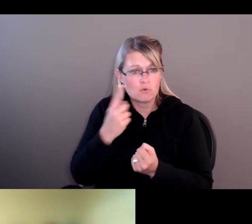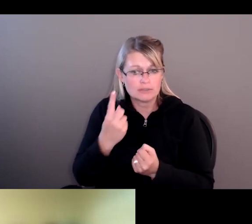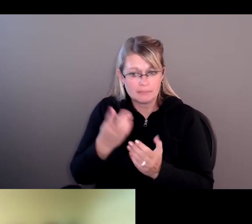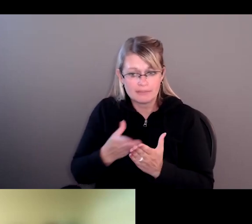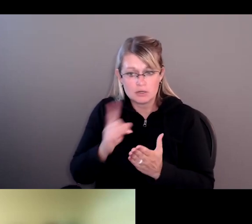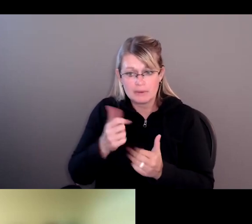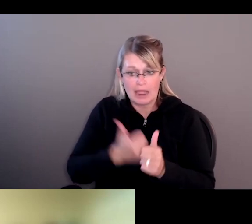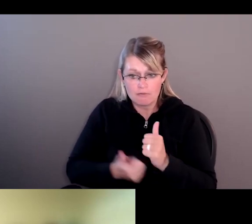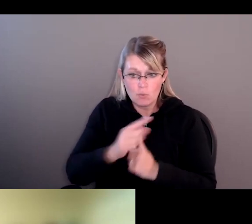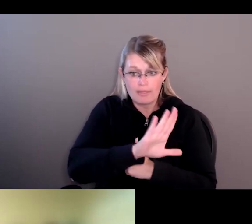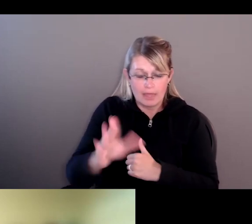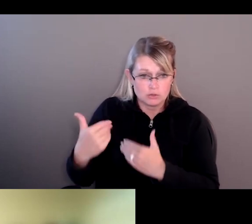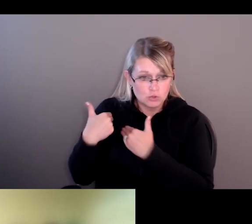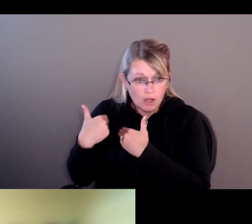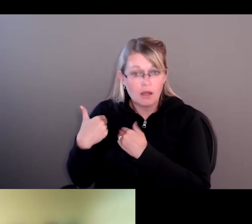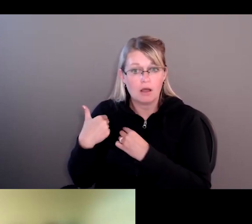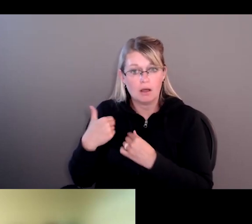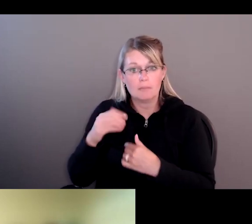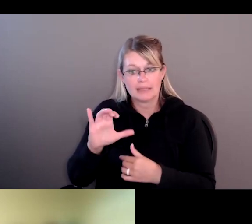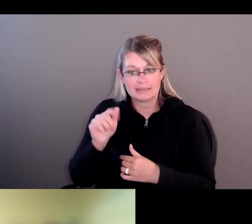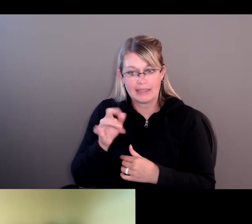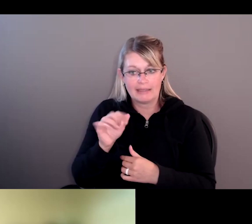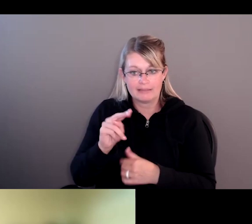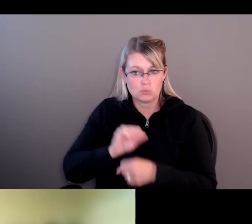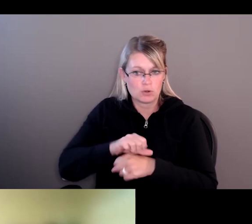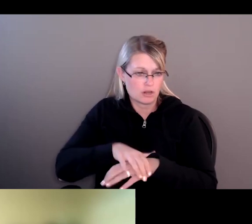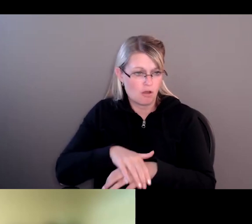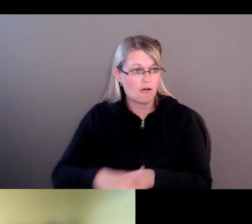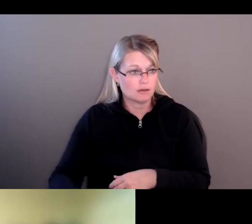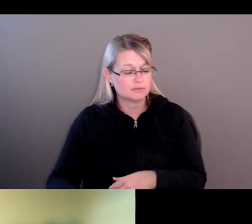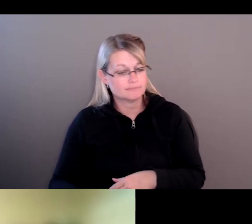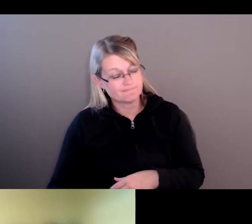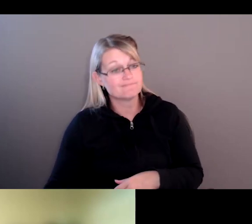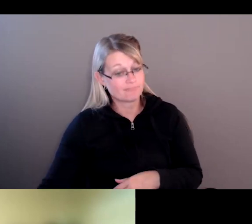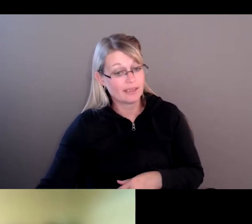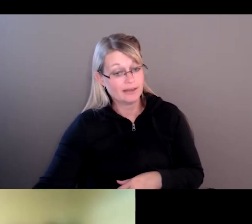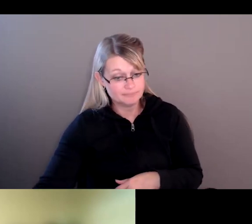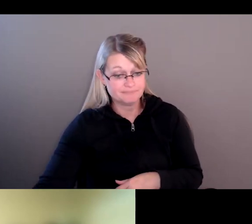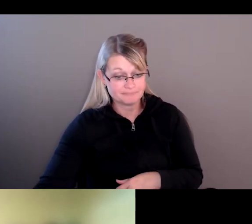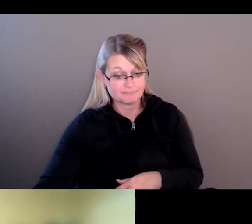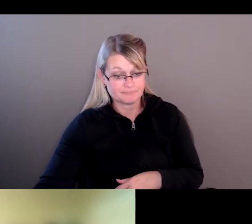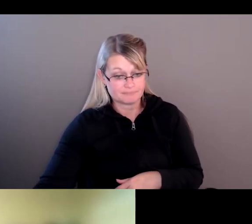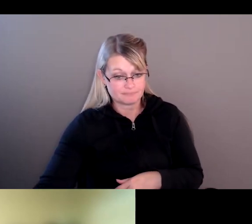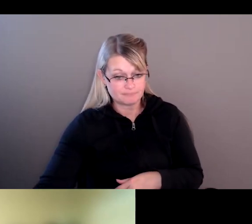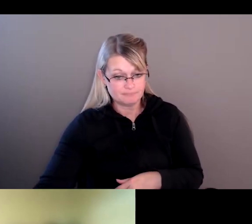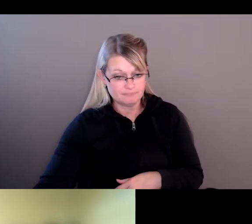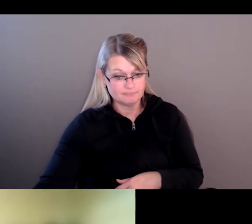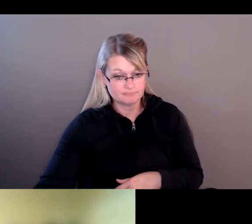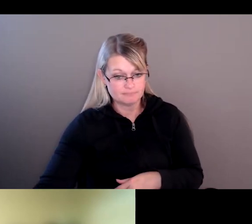job is something that they are working on. >> Nic: Yes, it goes back to this idea of